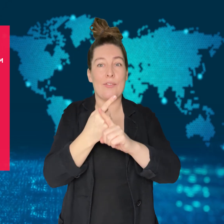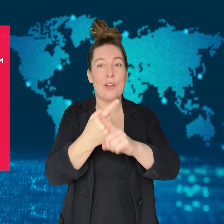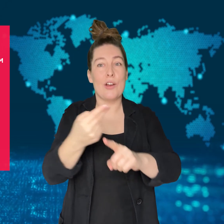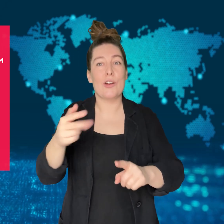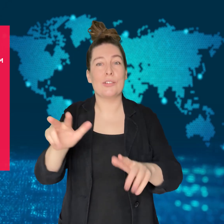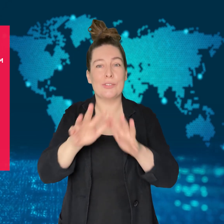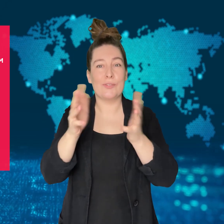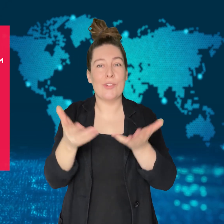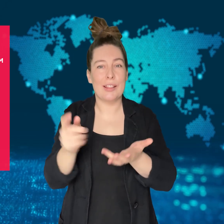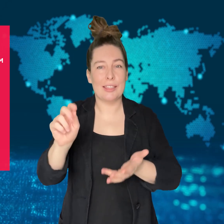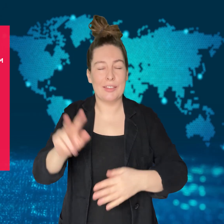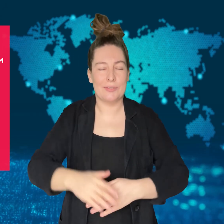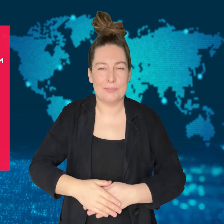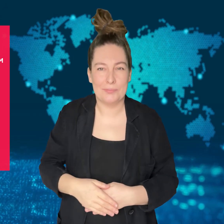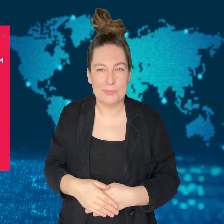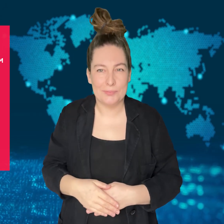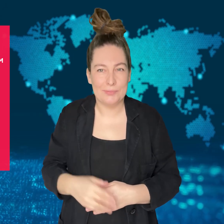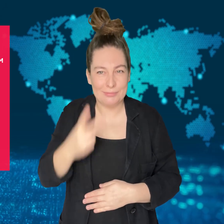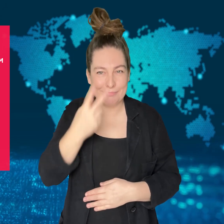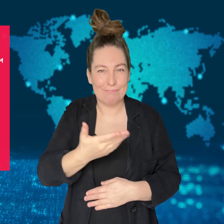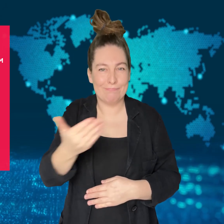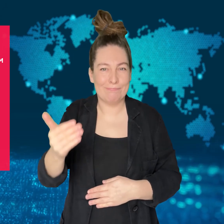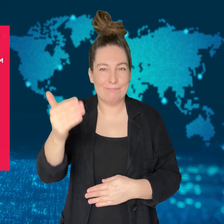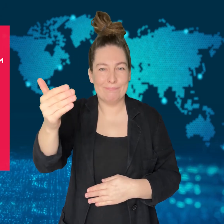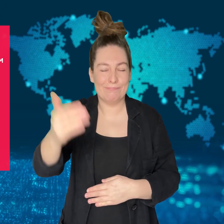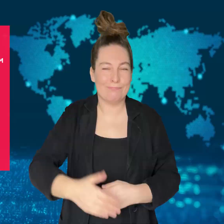get new video updates! See you next time!